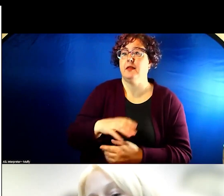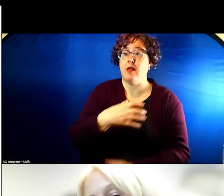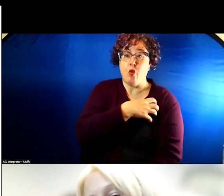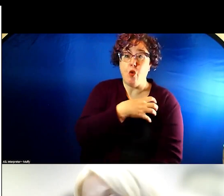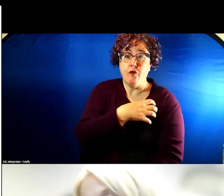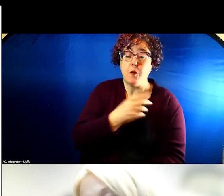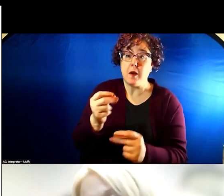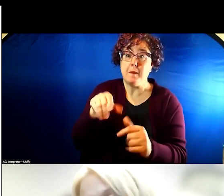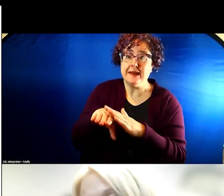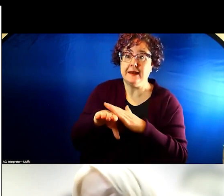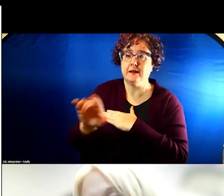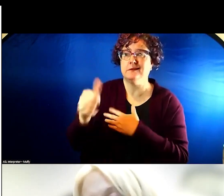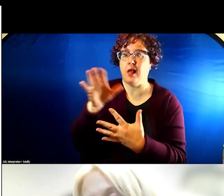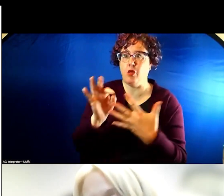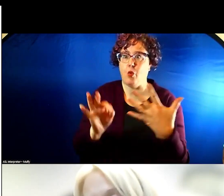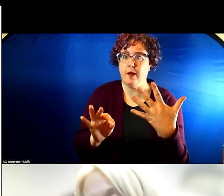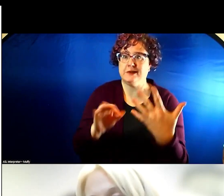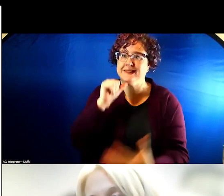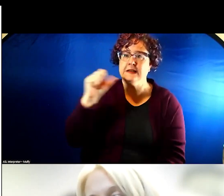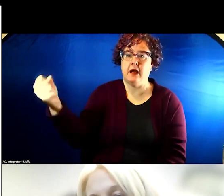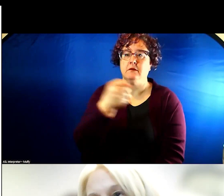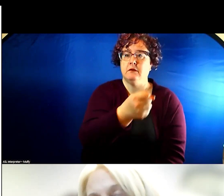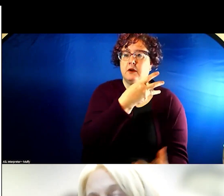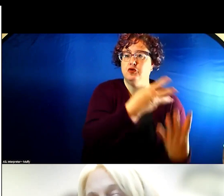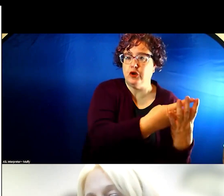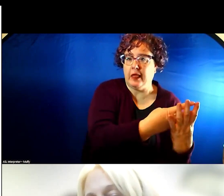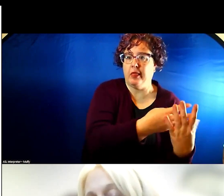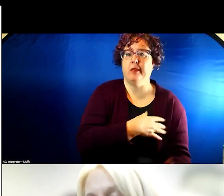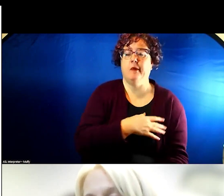OPTIONS OTHER THAN JAILS OR WAITING IN A ER.